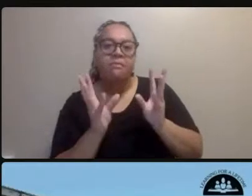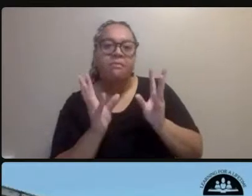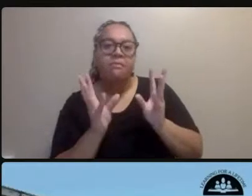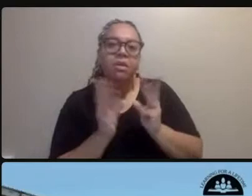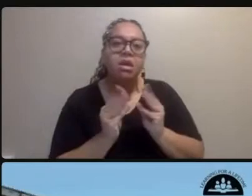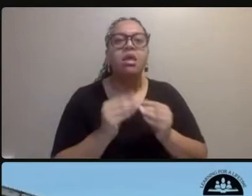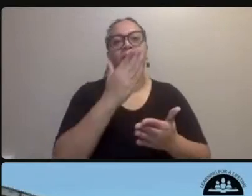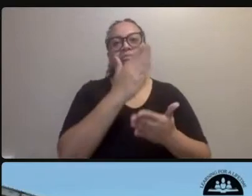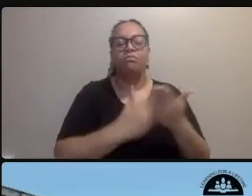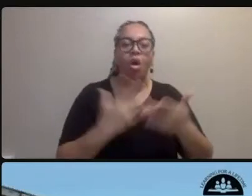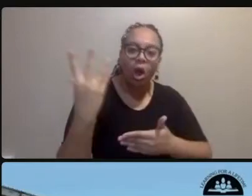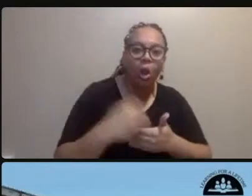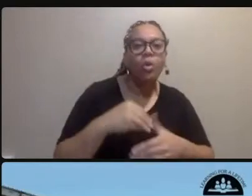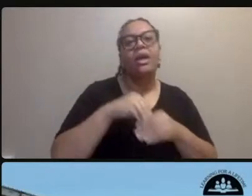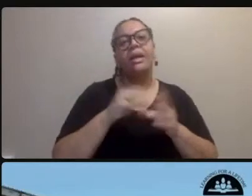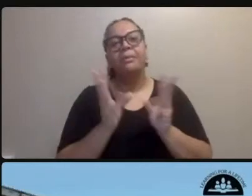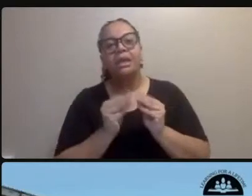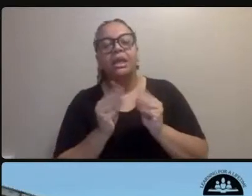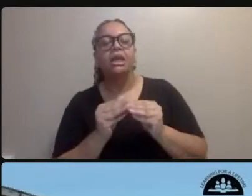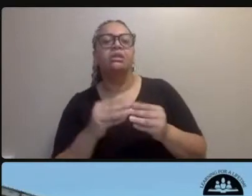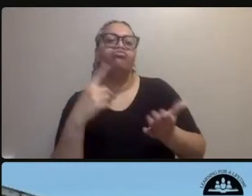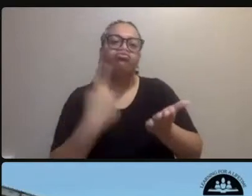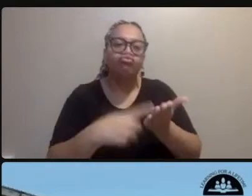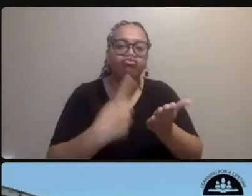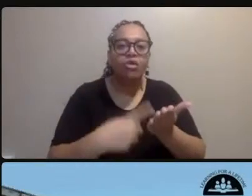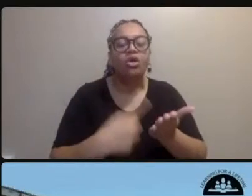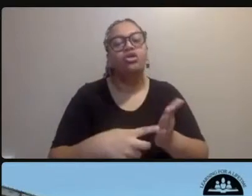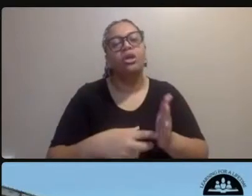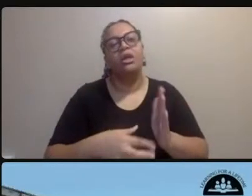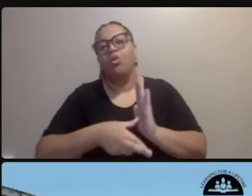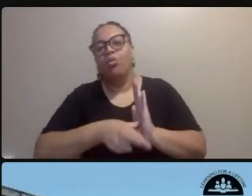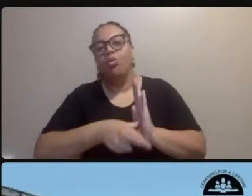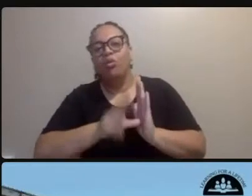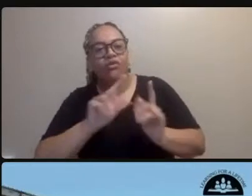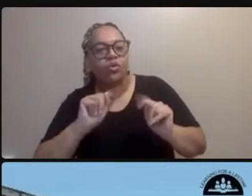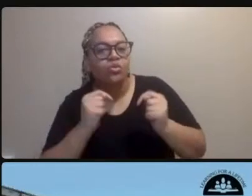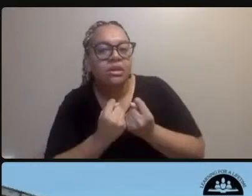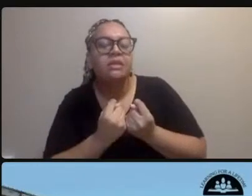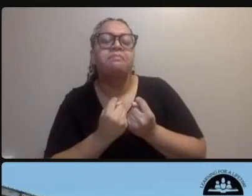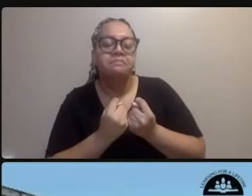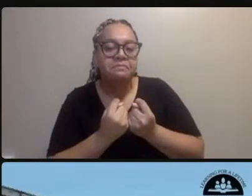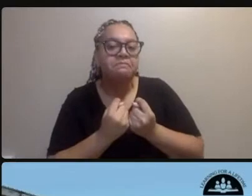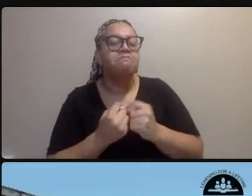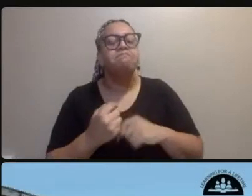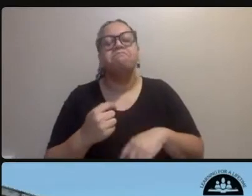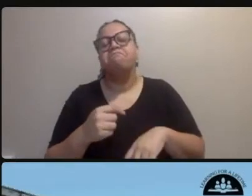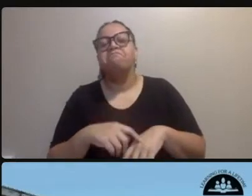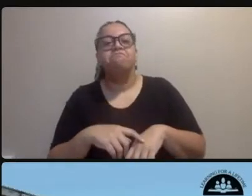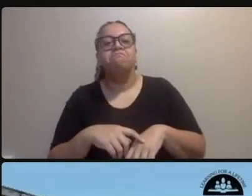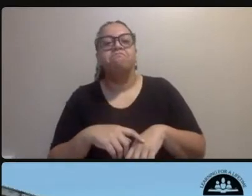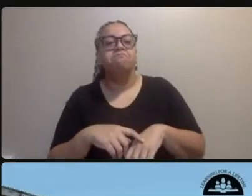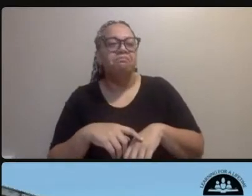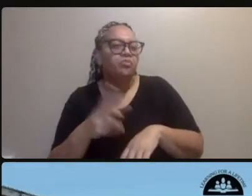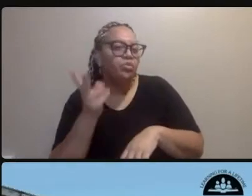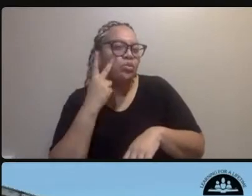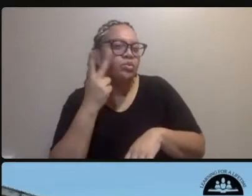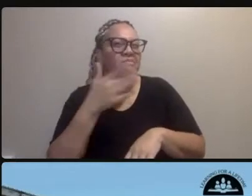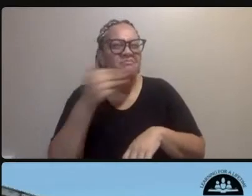PERSON TO MY BOSS. SO WE'RE ALWAYS LEADING MEETINGS AND BEING PART OF